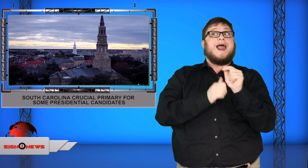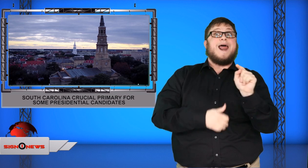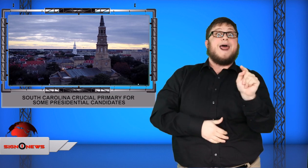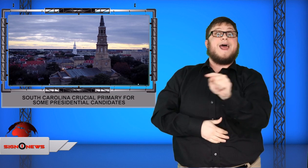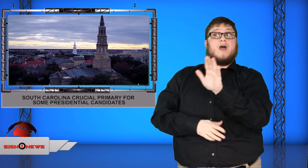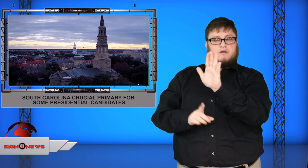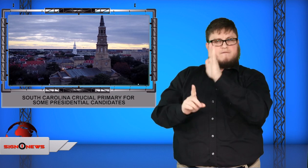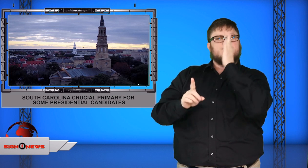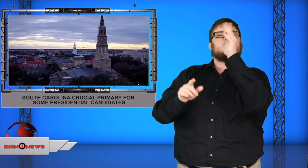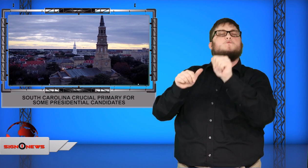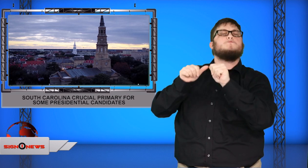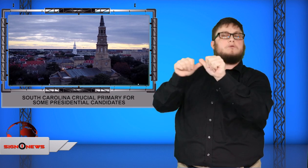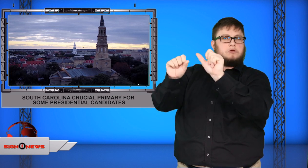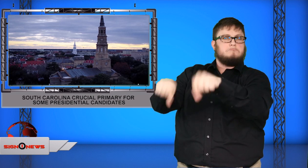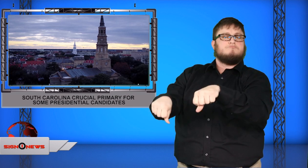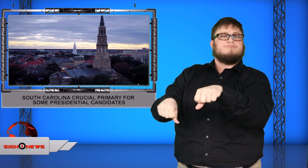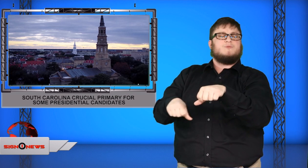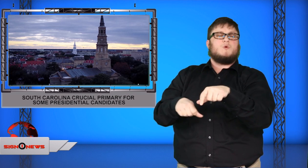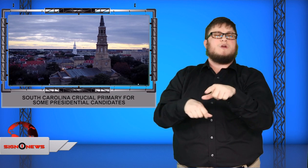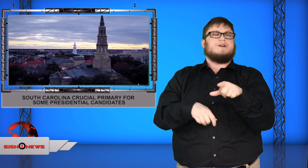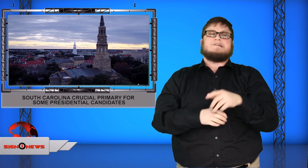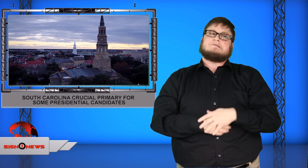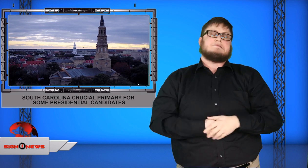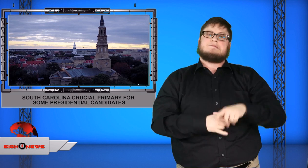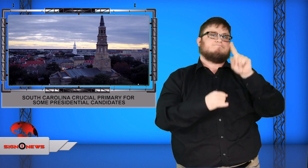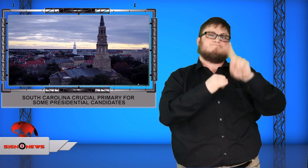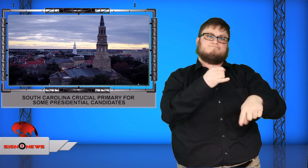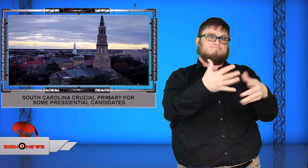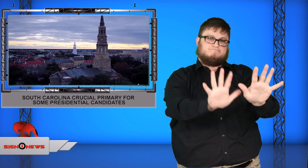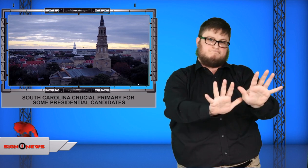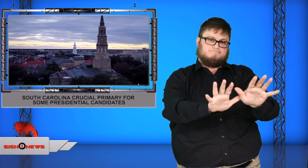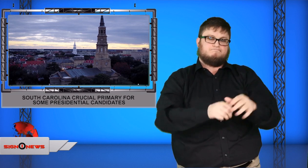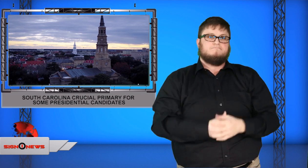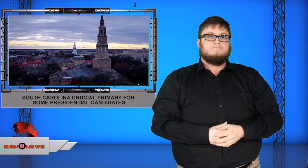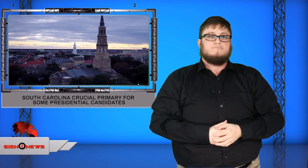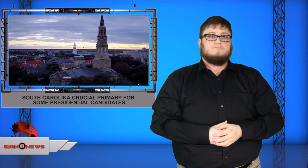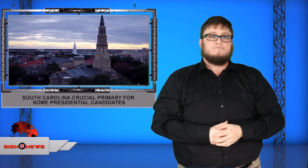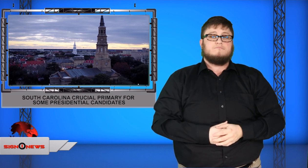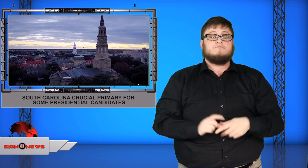some candidates campaigns, with a few possibly ending.